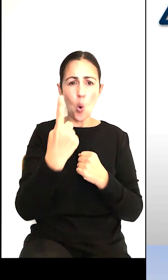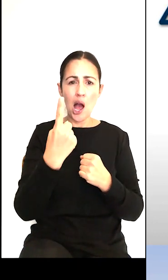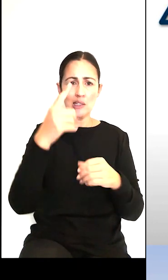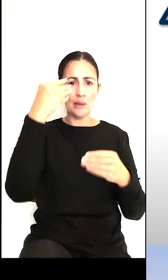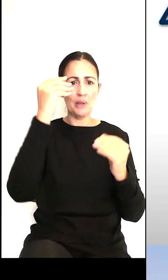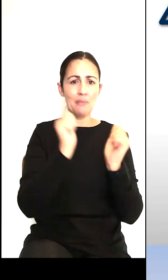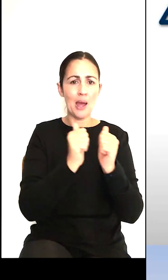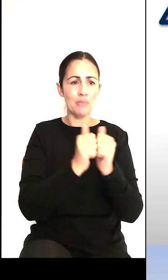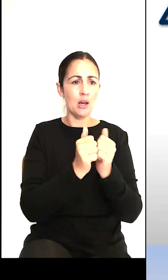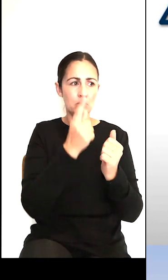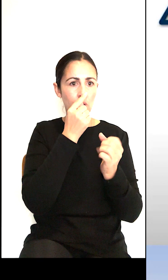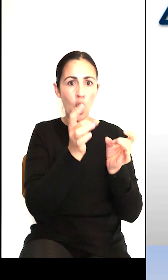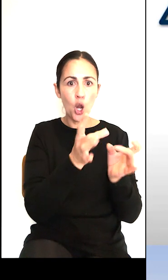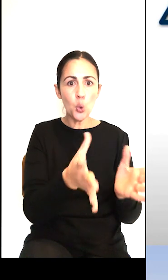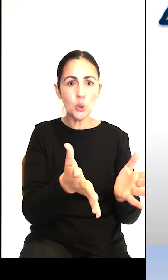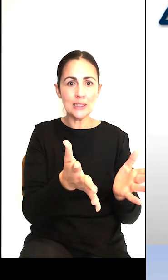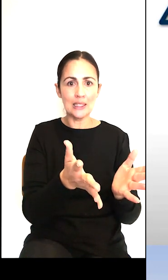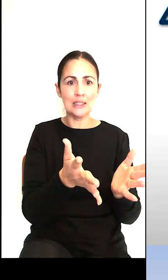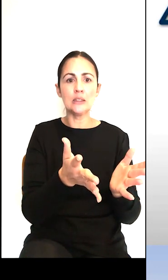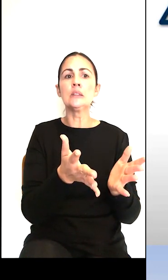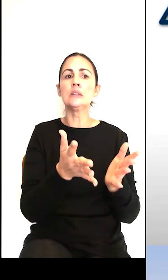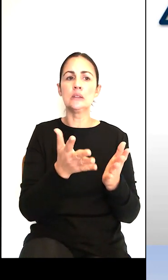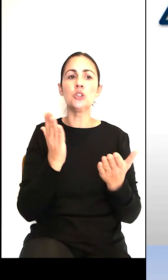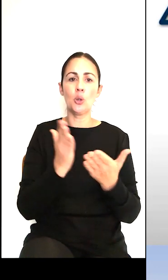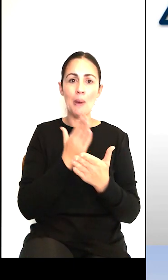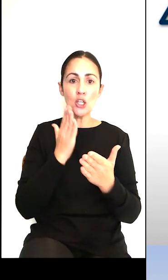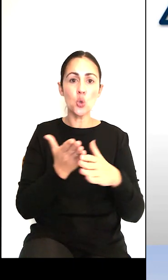and make it an electronic or digital format. And when this happens,